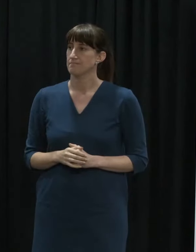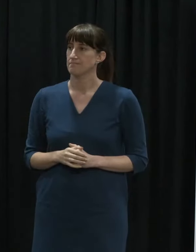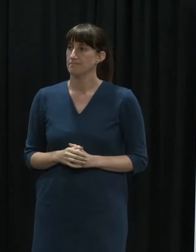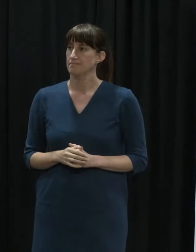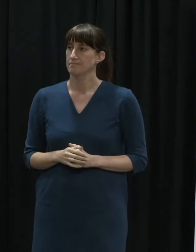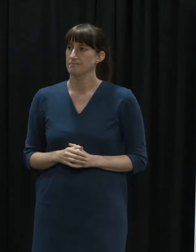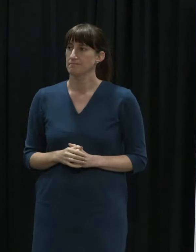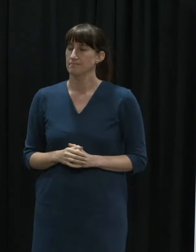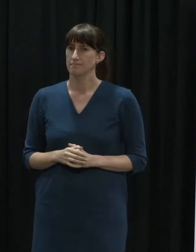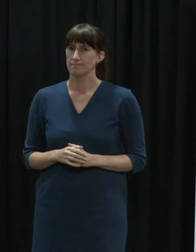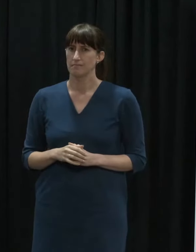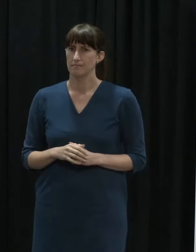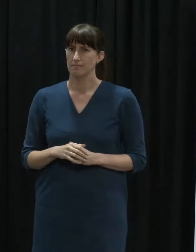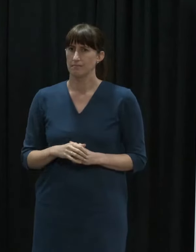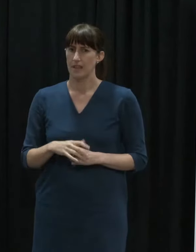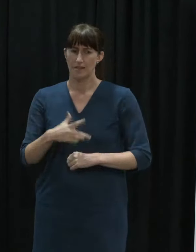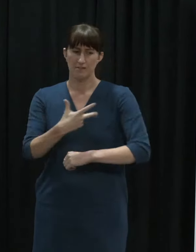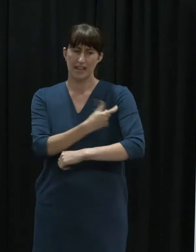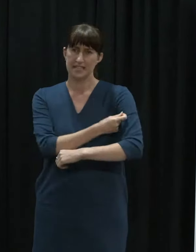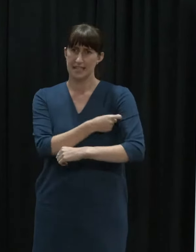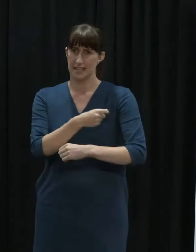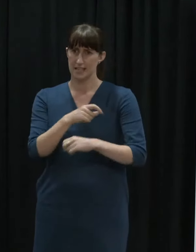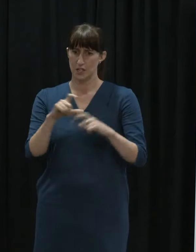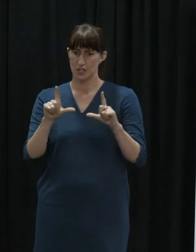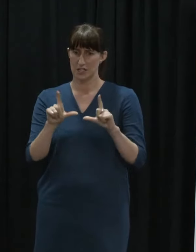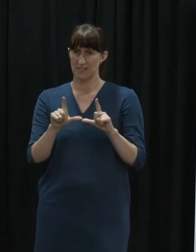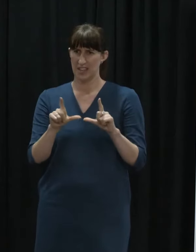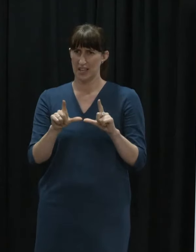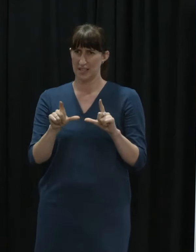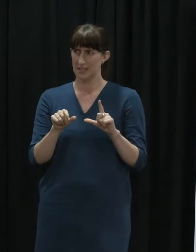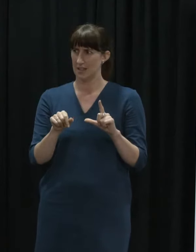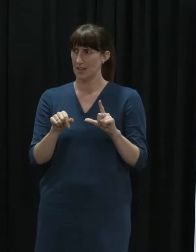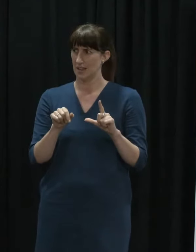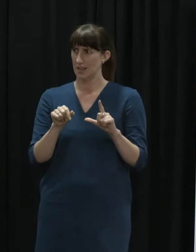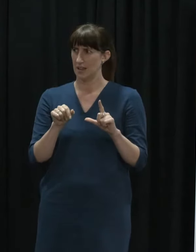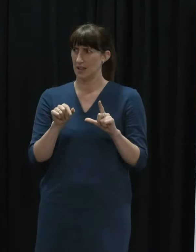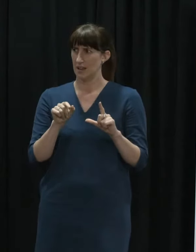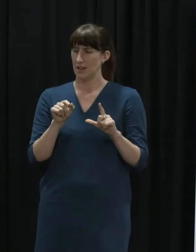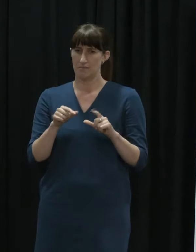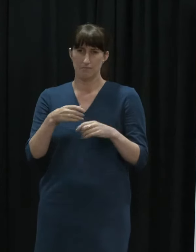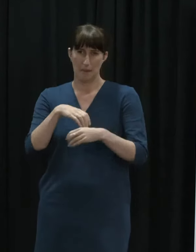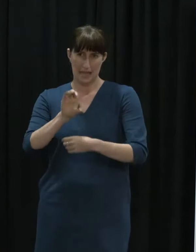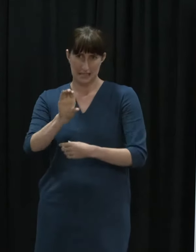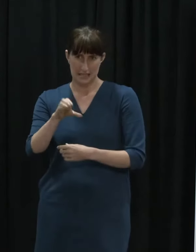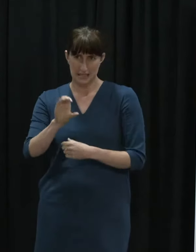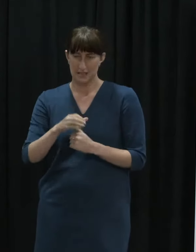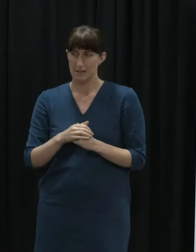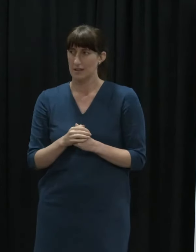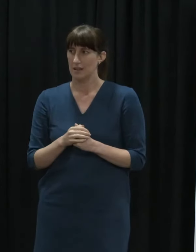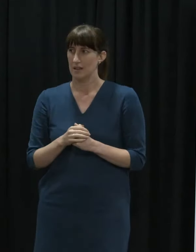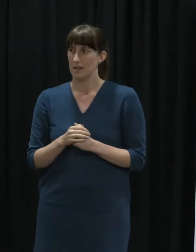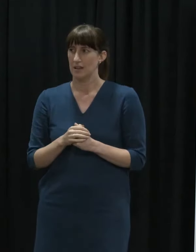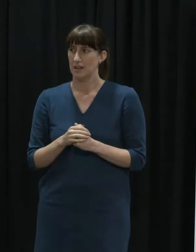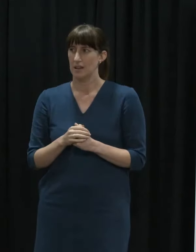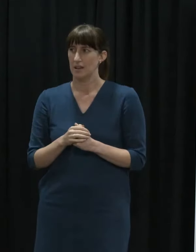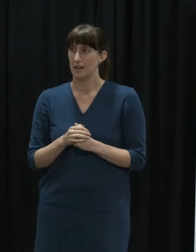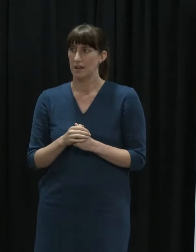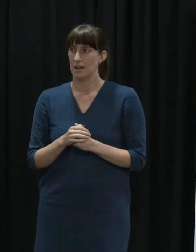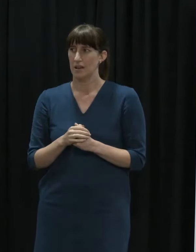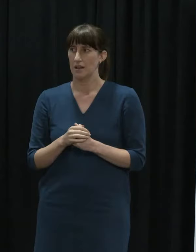the specifics of the case.